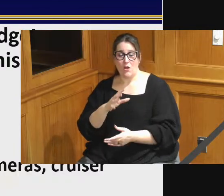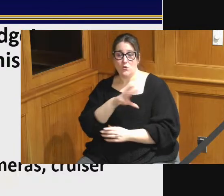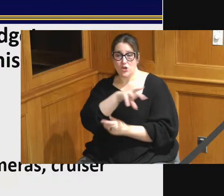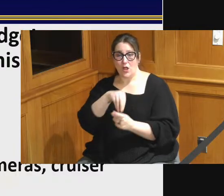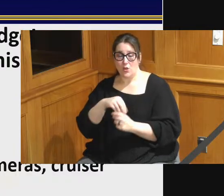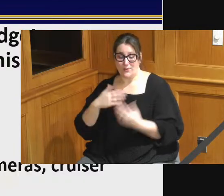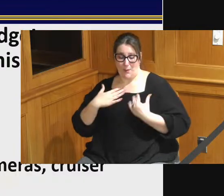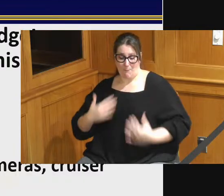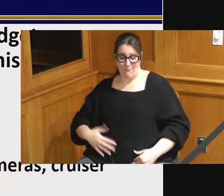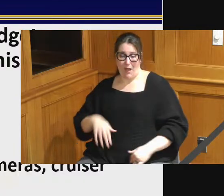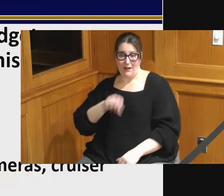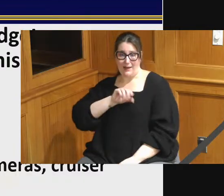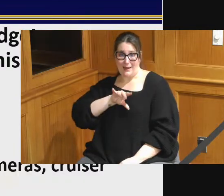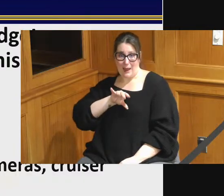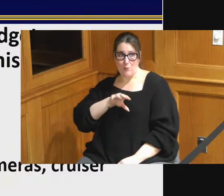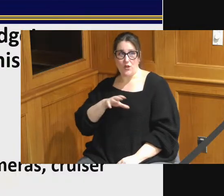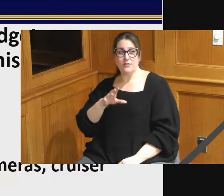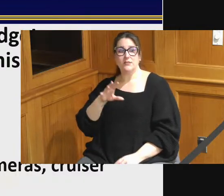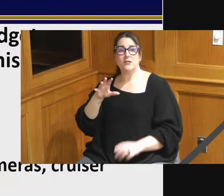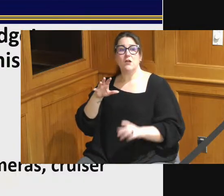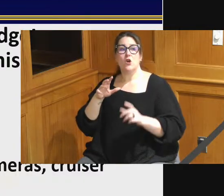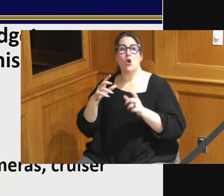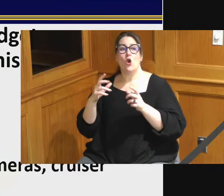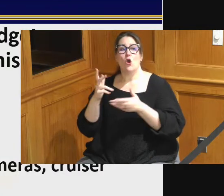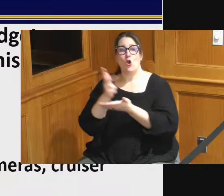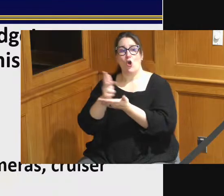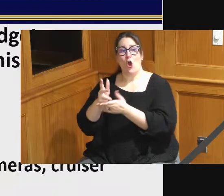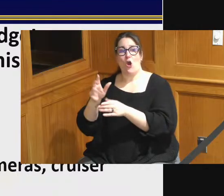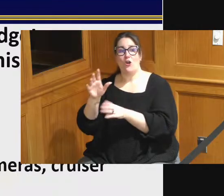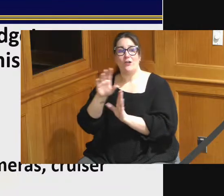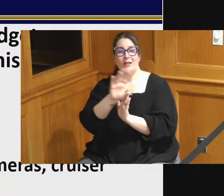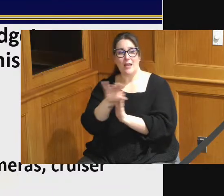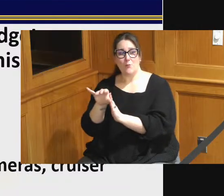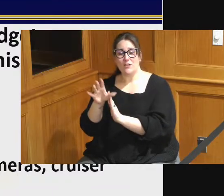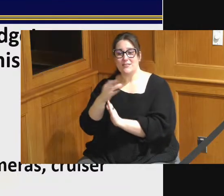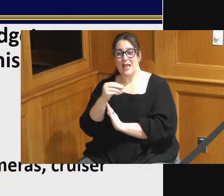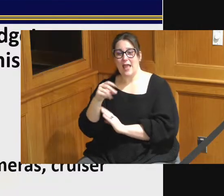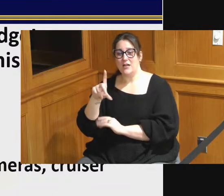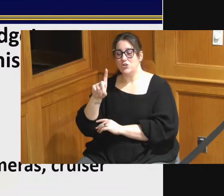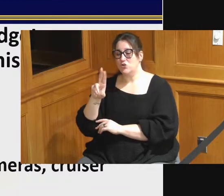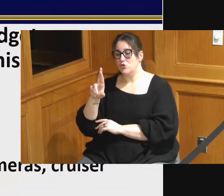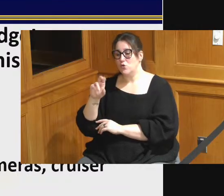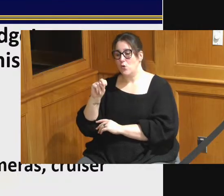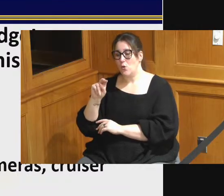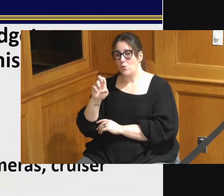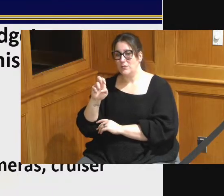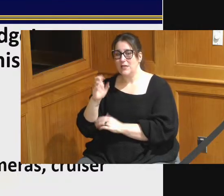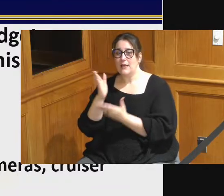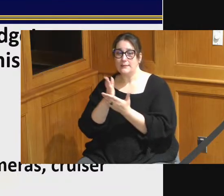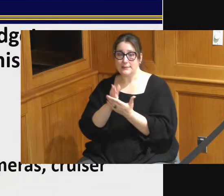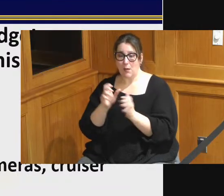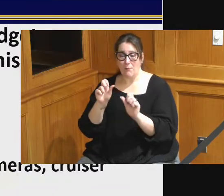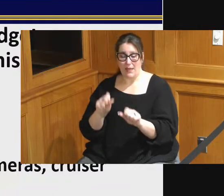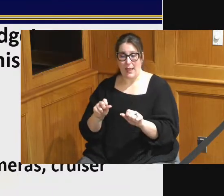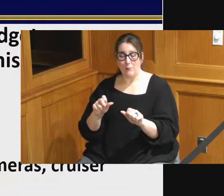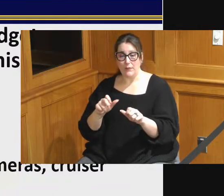the cruiser cameras, and the drones. Our drones, some of them can be piloted remotely by real-time